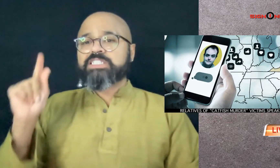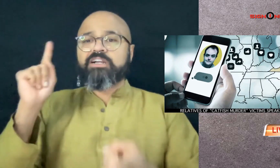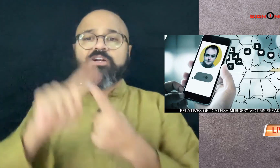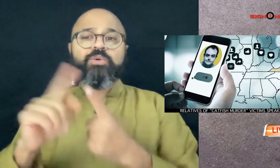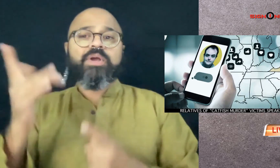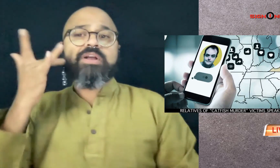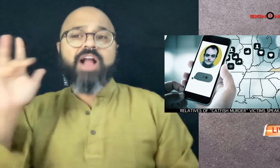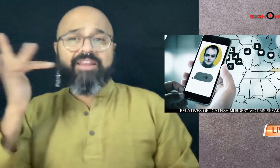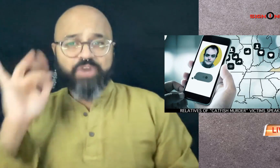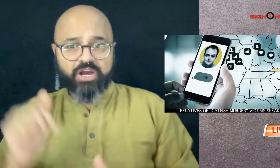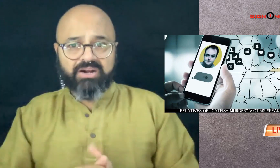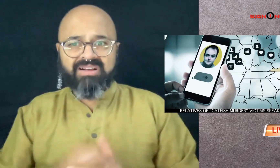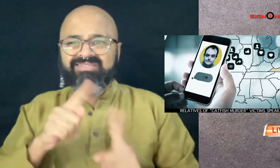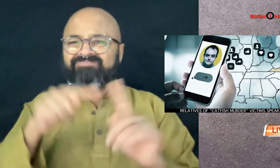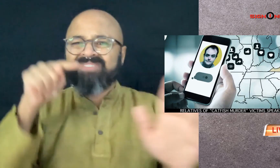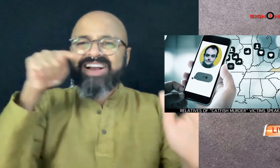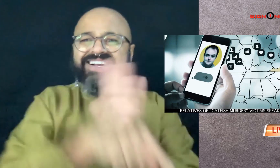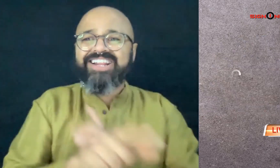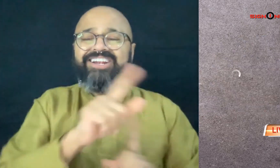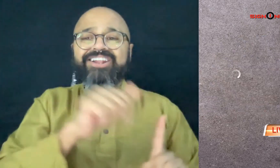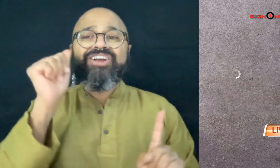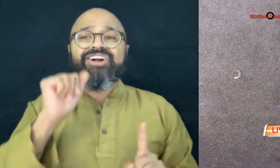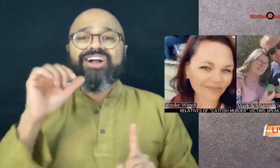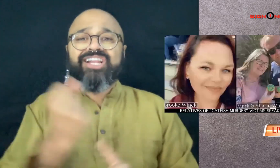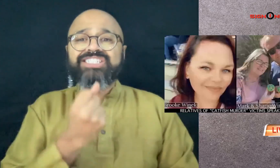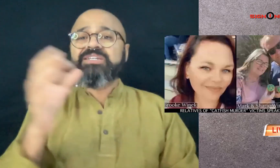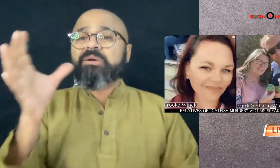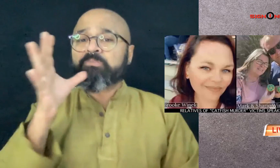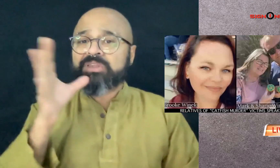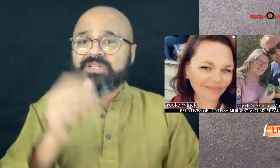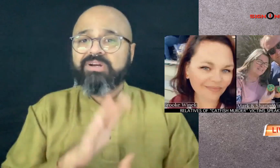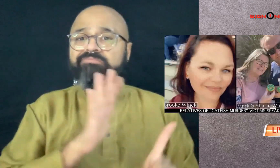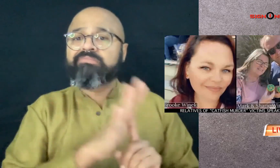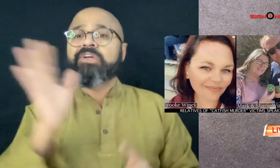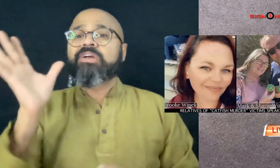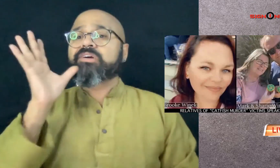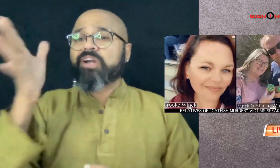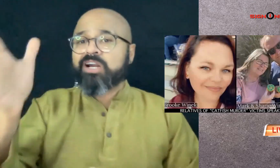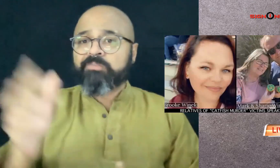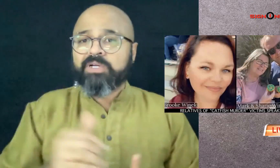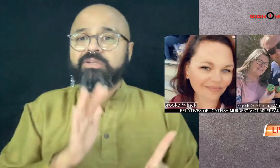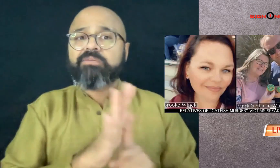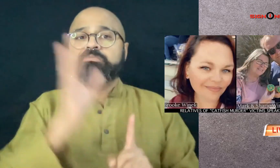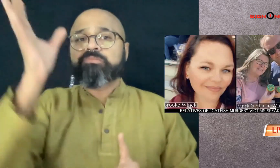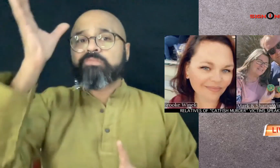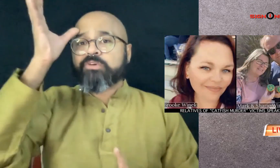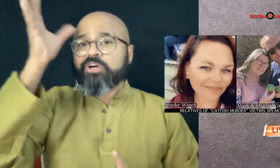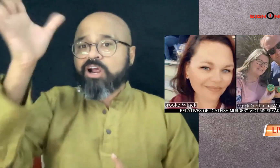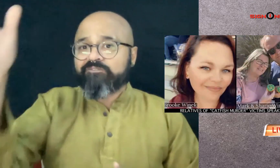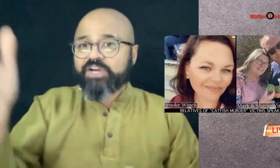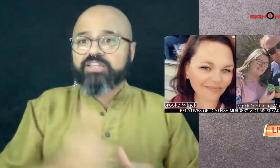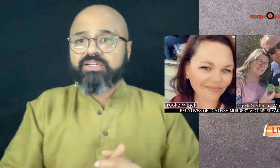police say Edwards then drove from Virginia to California killed the girl's mother grandmother